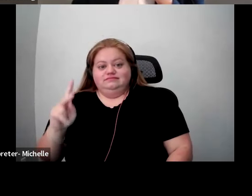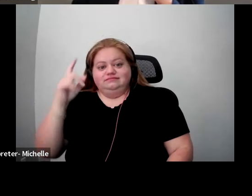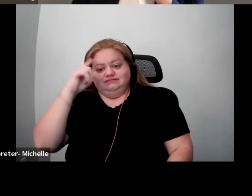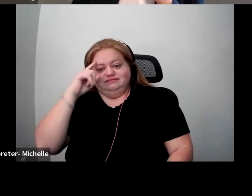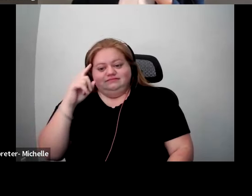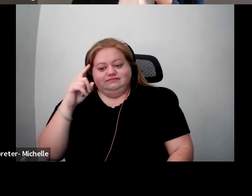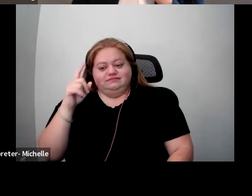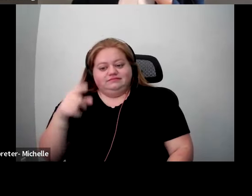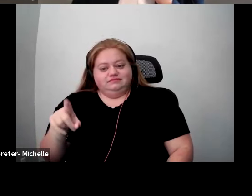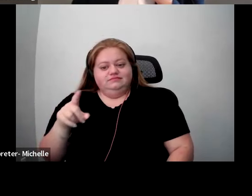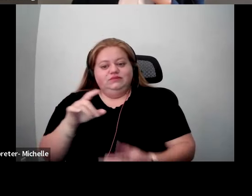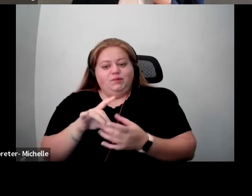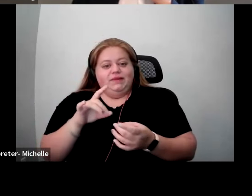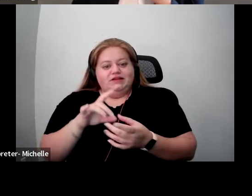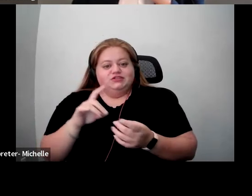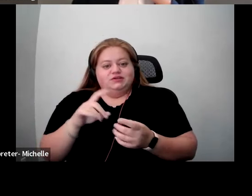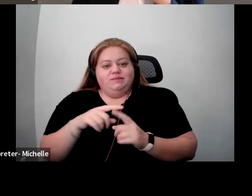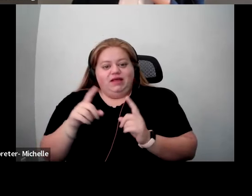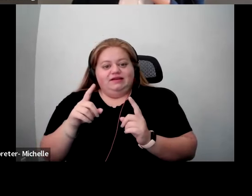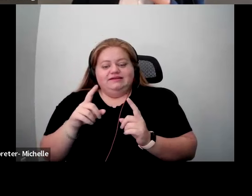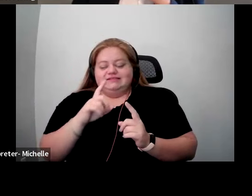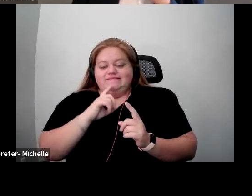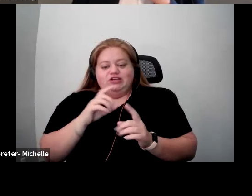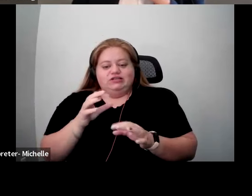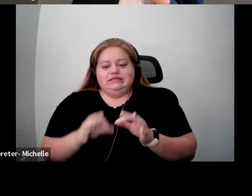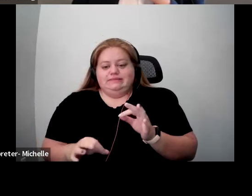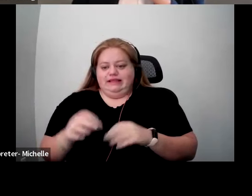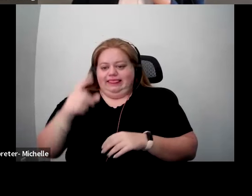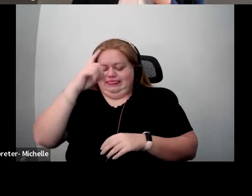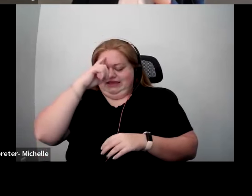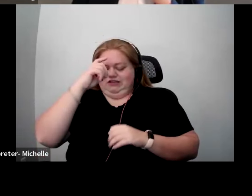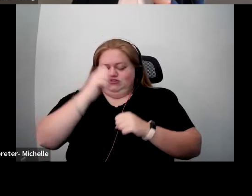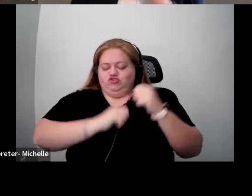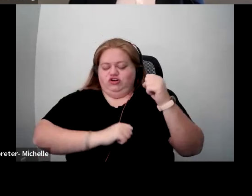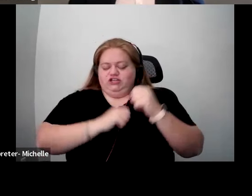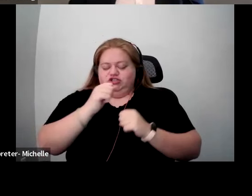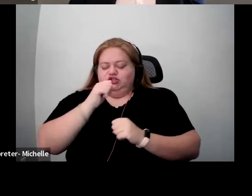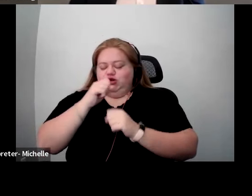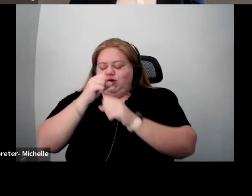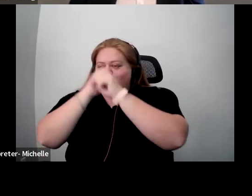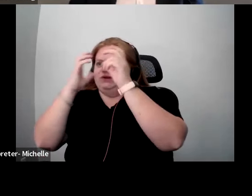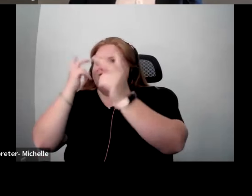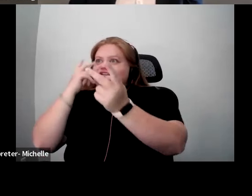But, I mean, I think it really just is very simply, think structurally. Don't think visually. That's what it comes down to.